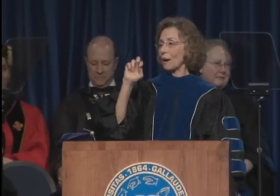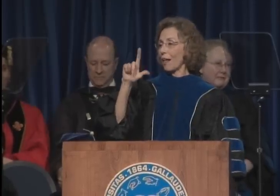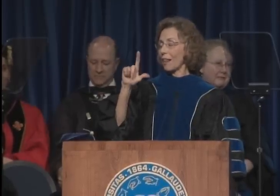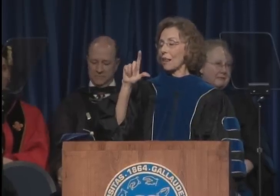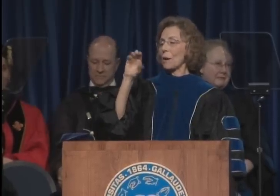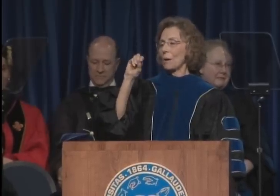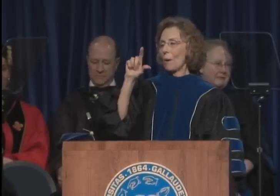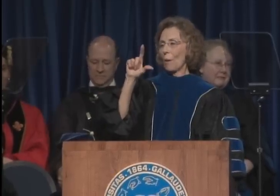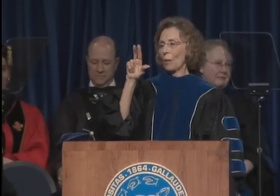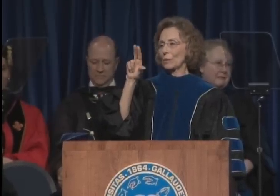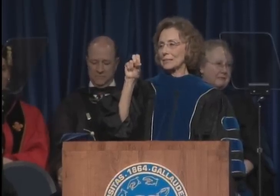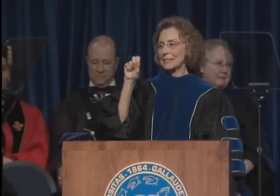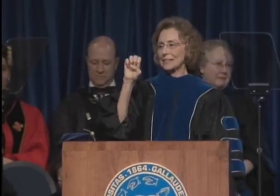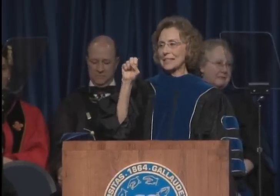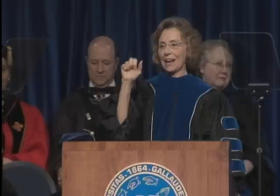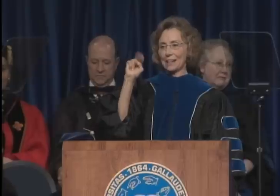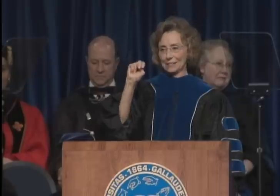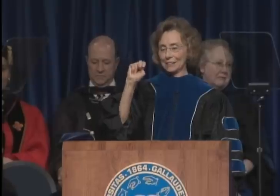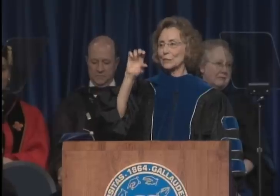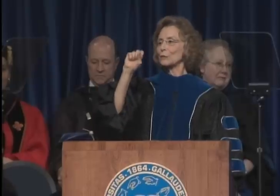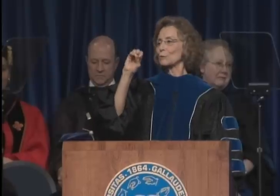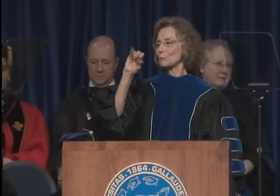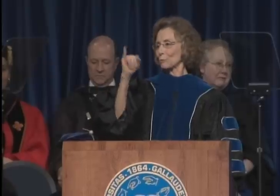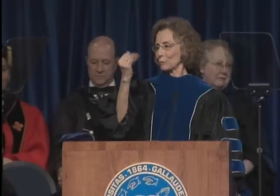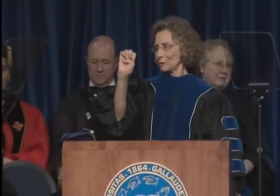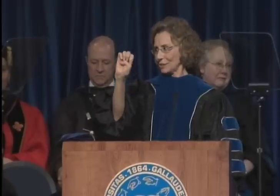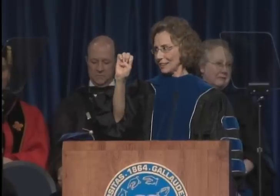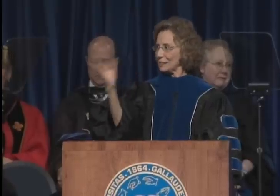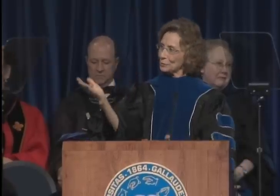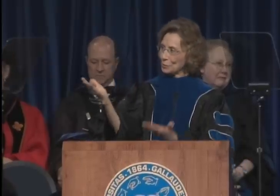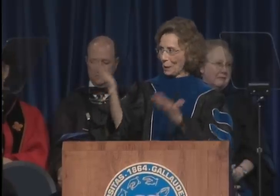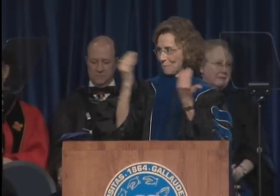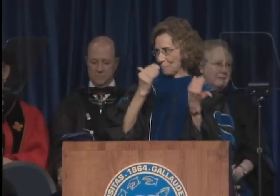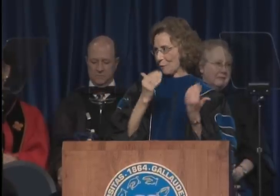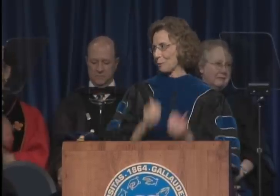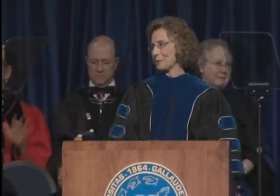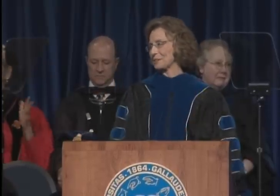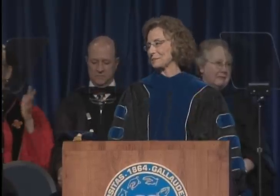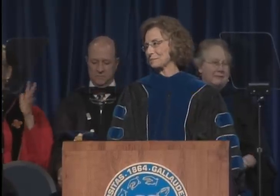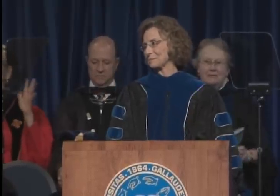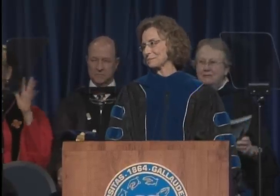I now call upon Gabriel Olusesan Soje.